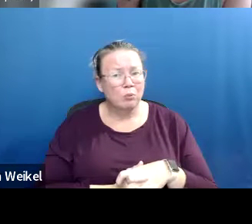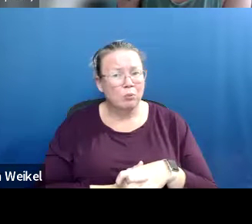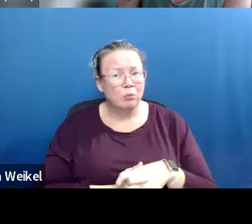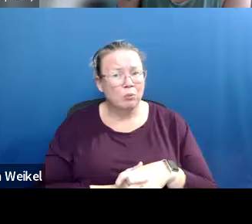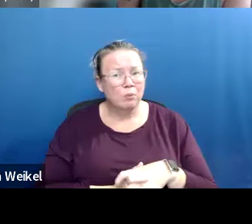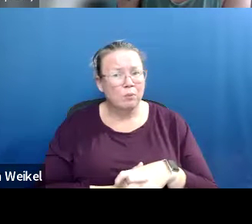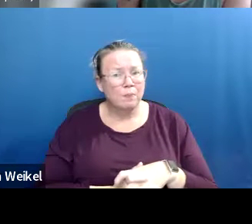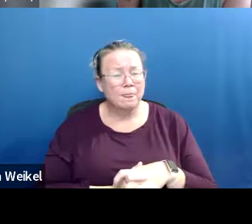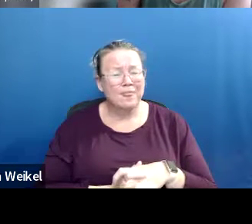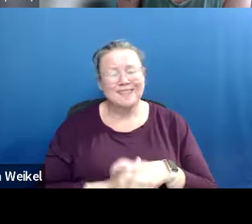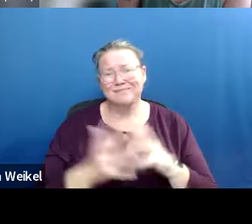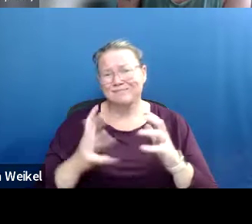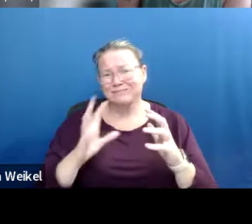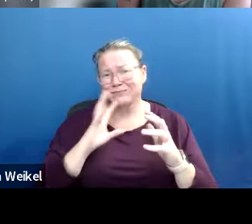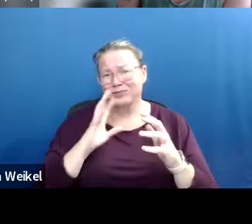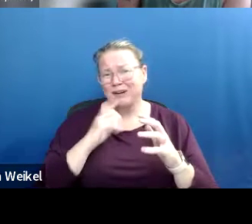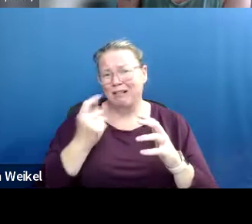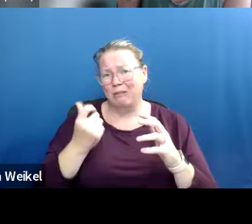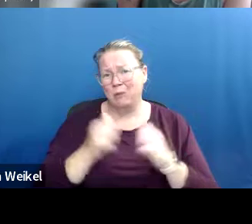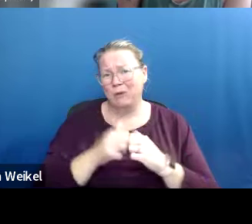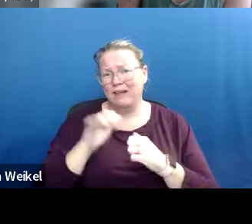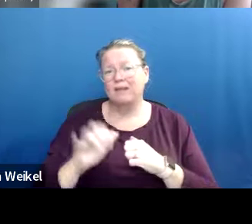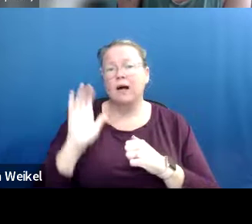Kayla Robertson: I just kind of speak a little bit onto that. We had a parent